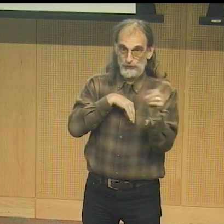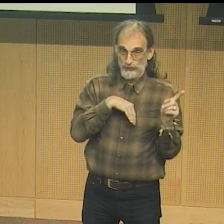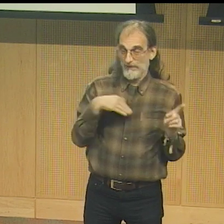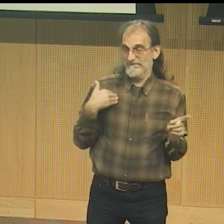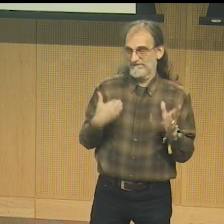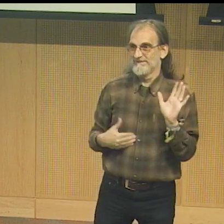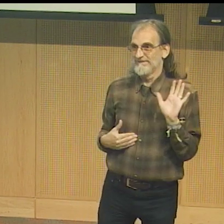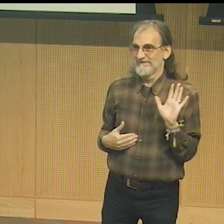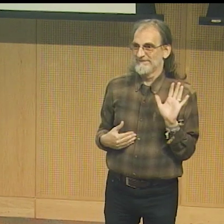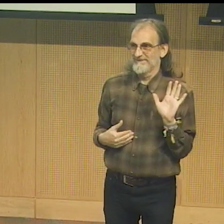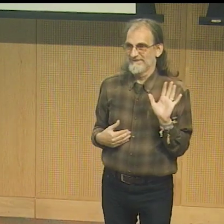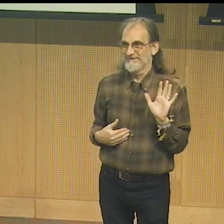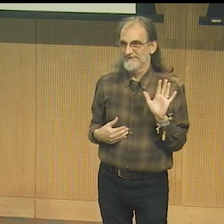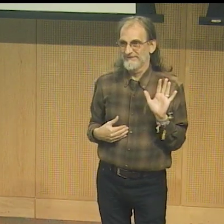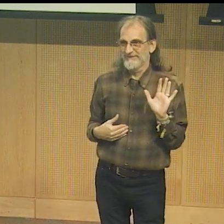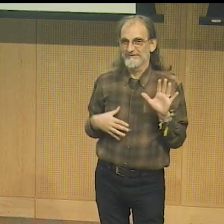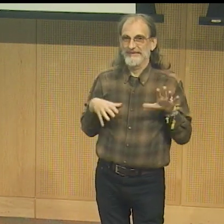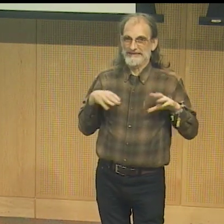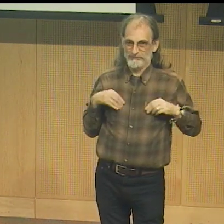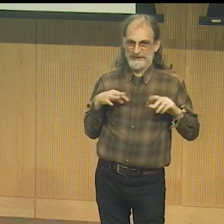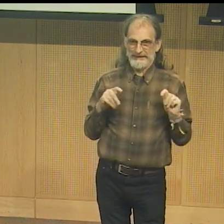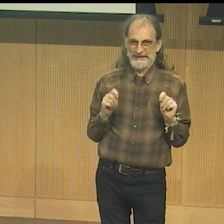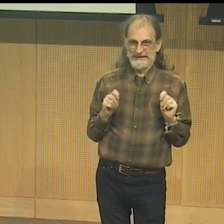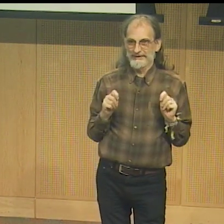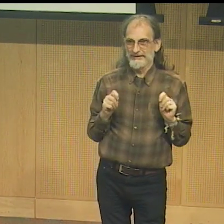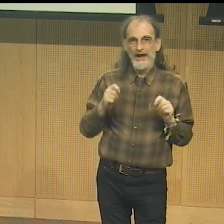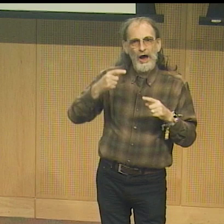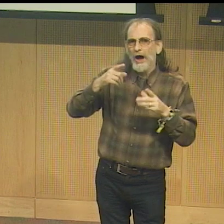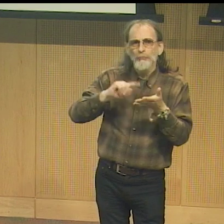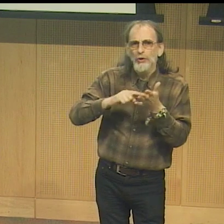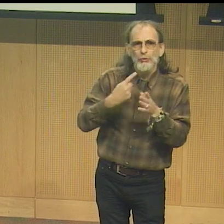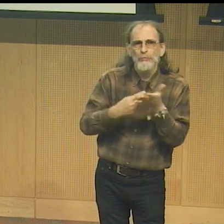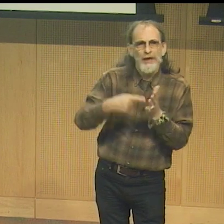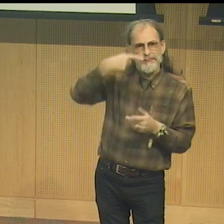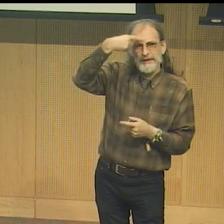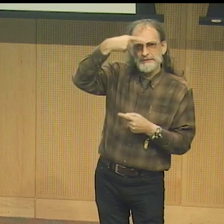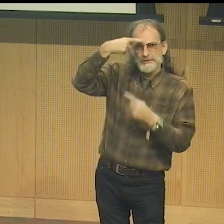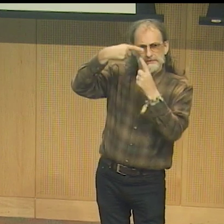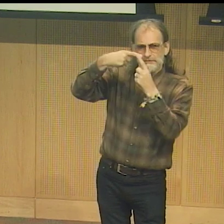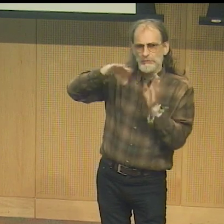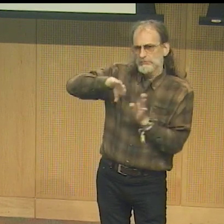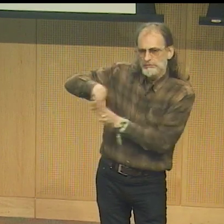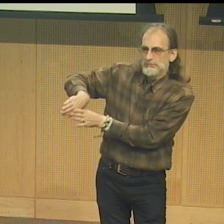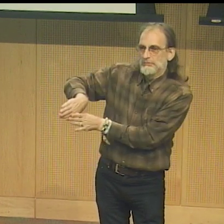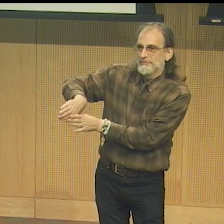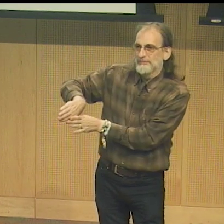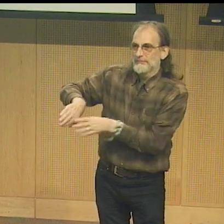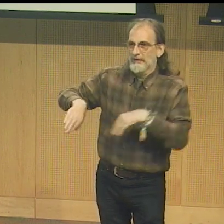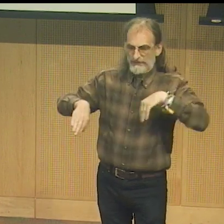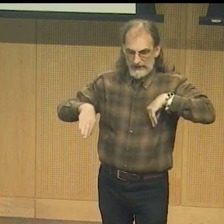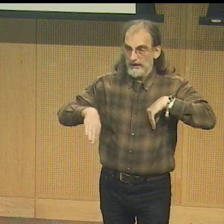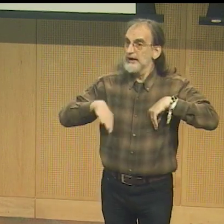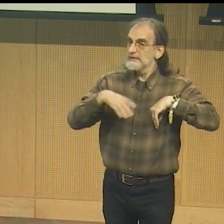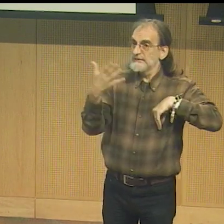that duality within us. We need to accept it. I'm not talking about individuals who don't want to